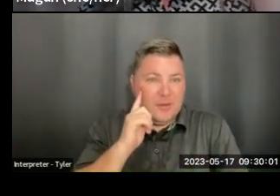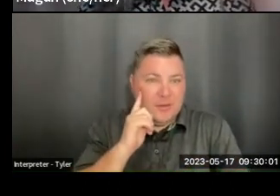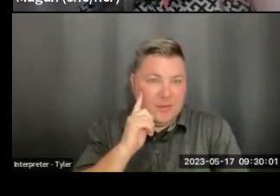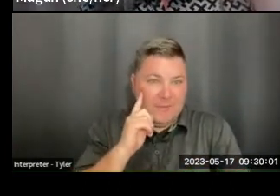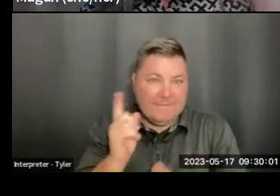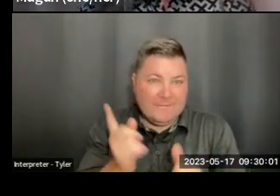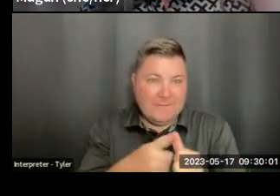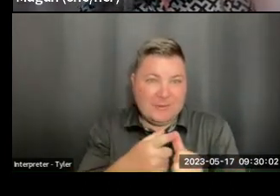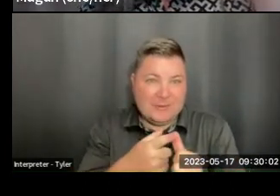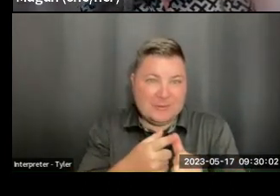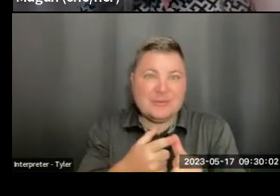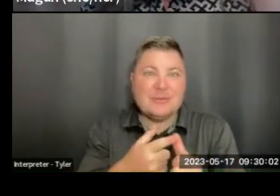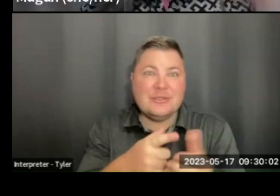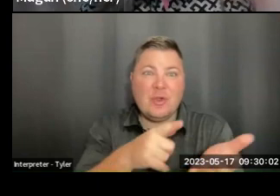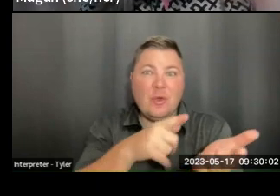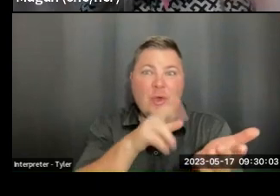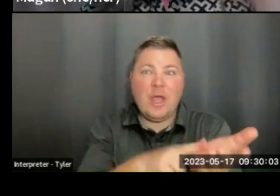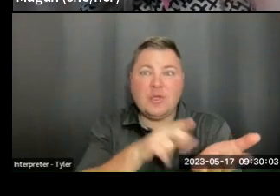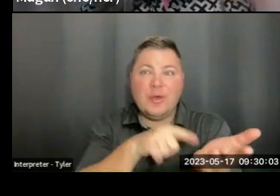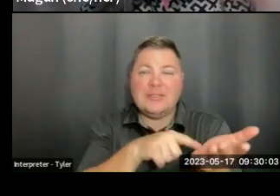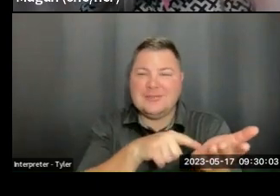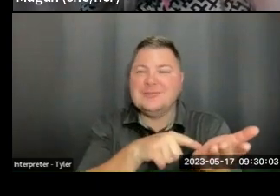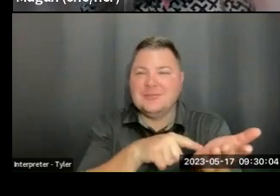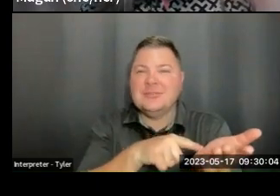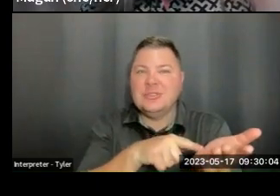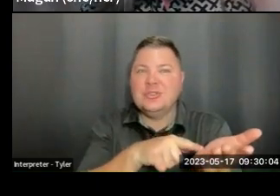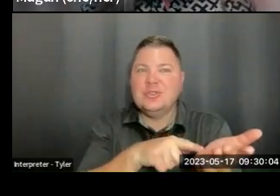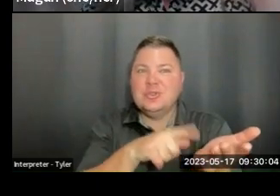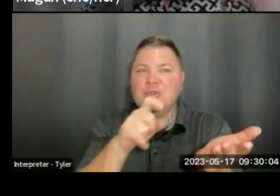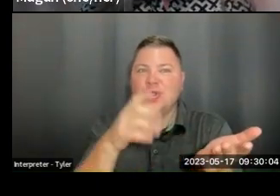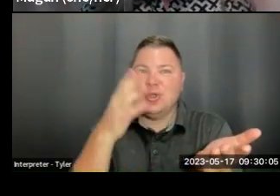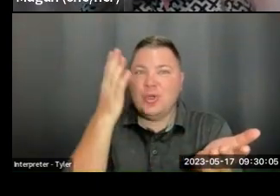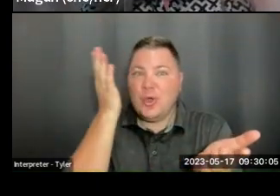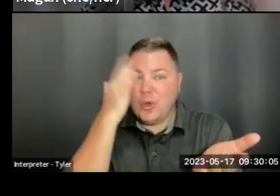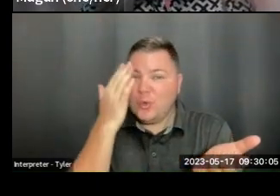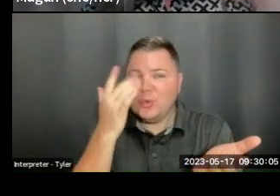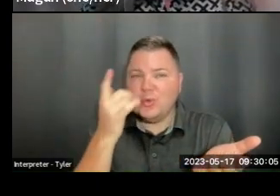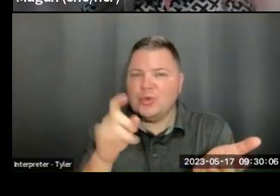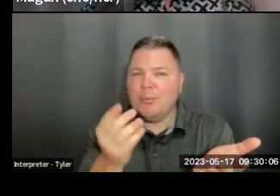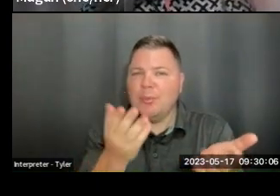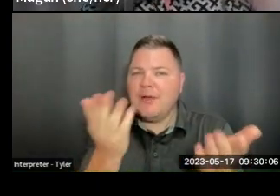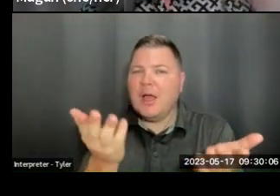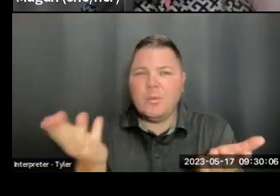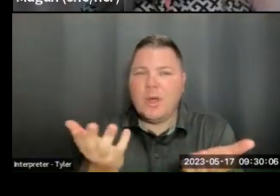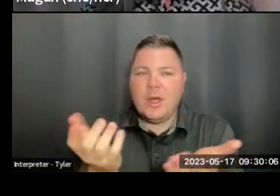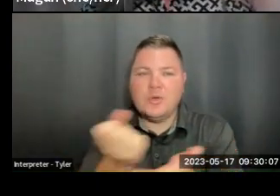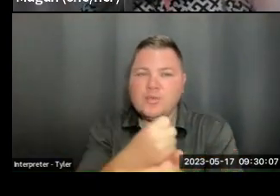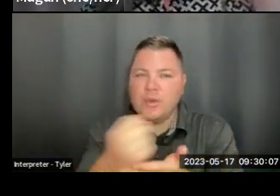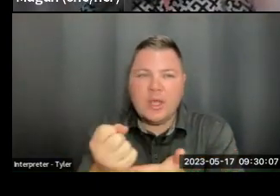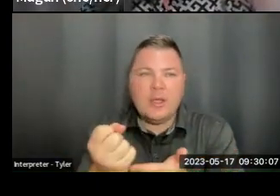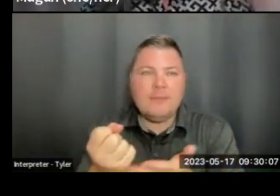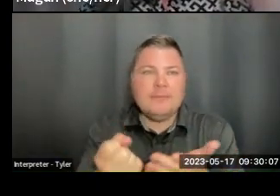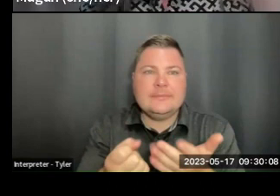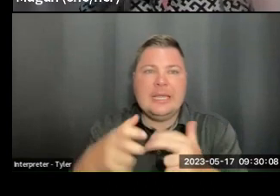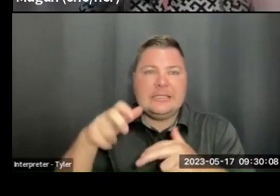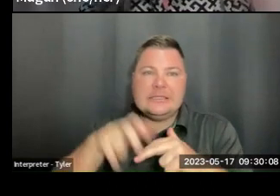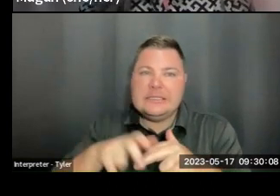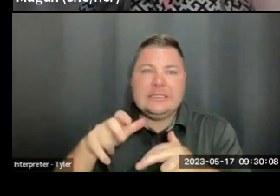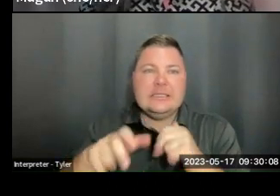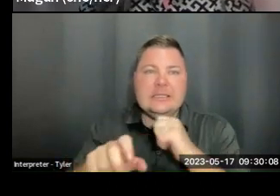Don't get too excited. First, know your contract. What are you supposed to provide? A script?